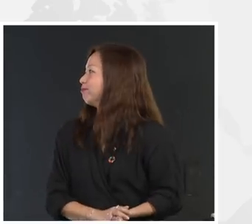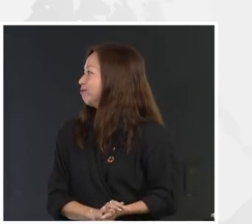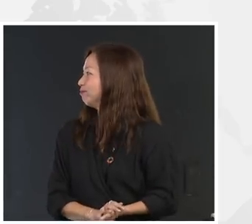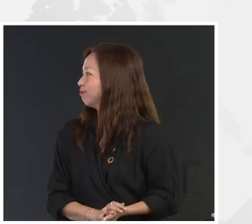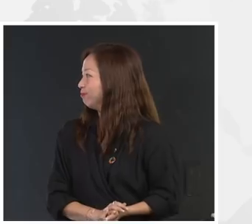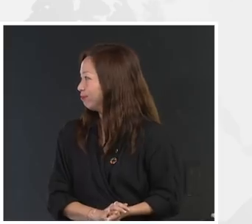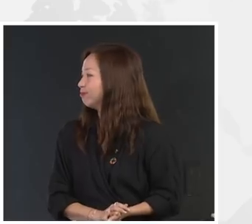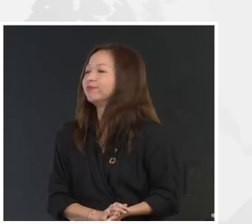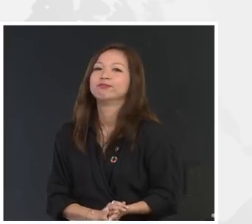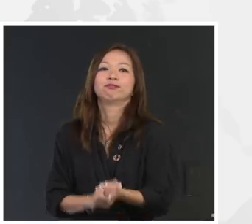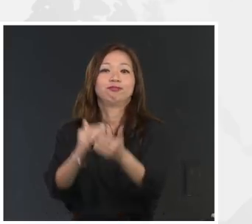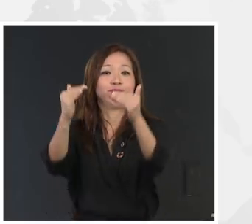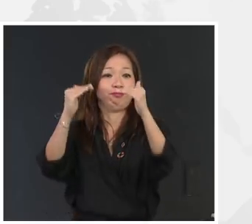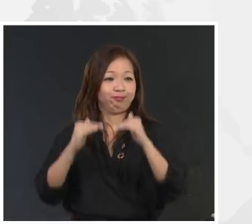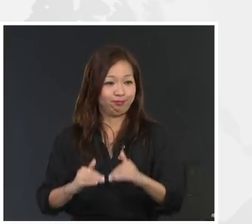We have